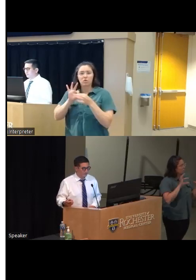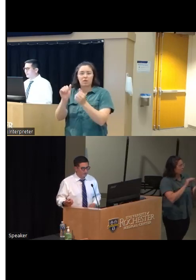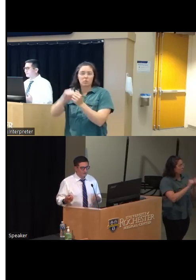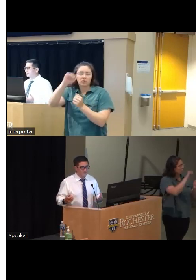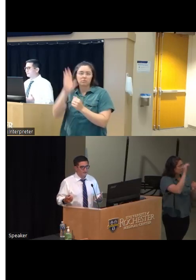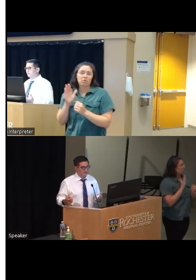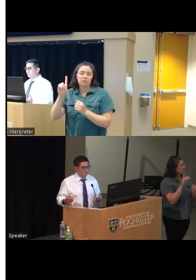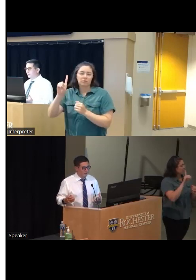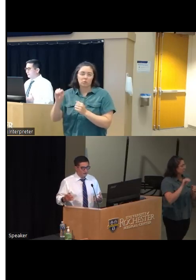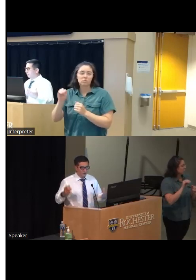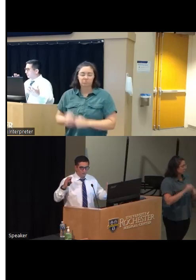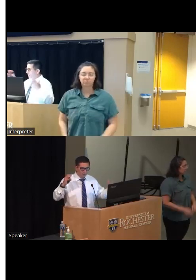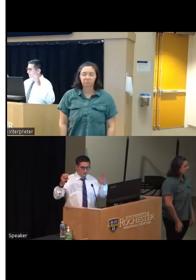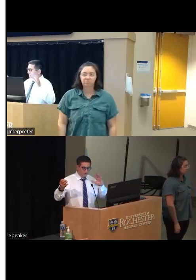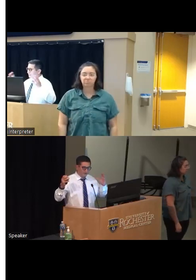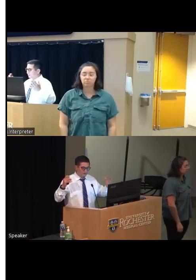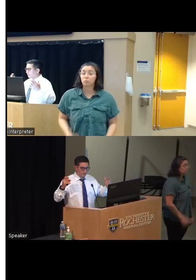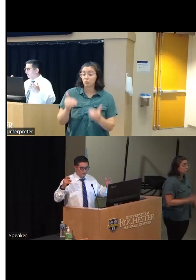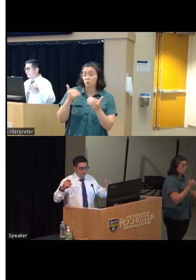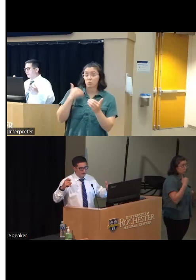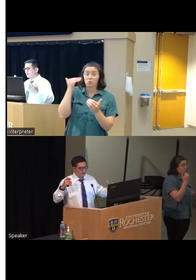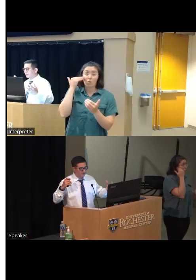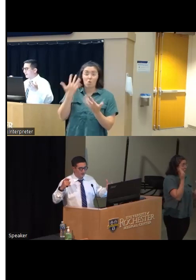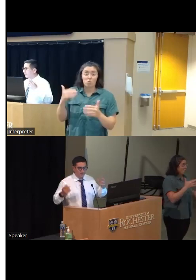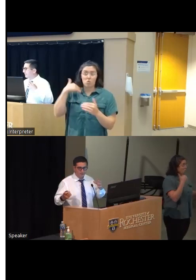so we have a pretty good sense of you know what part of the brain is doing what and you know how